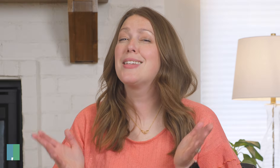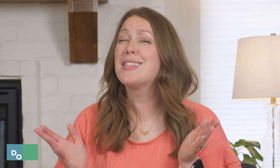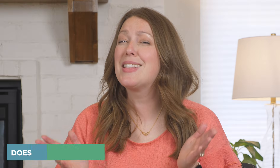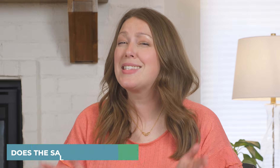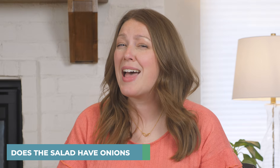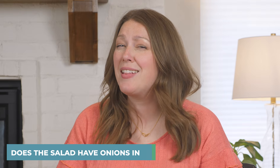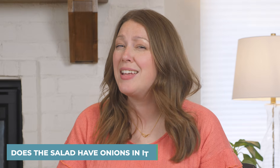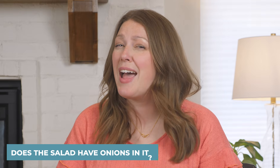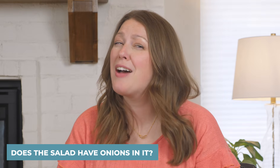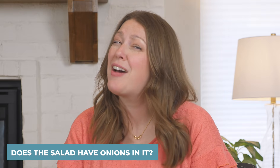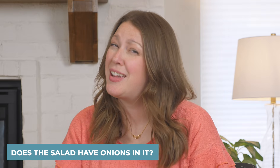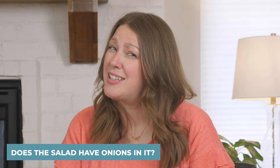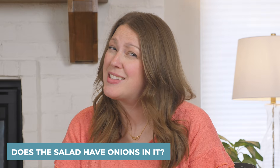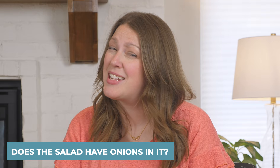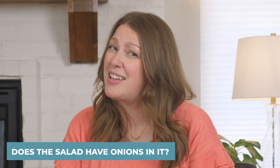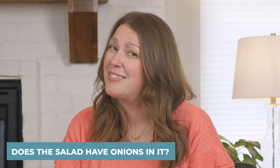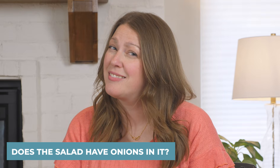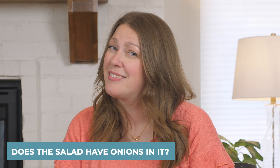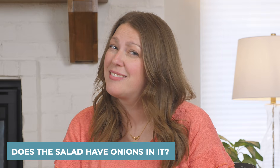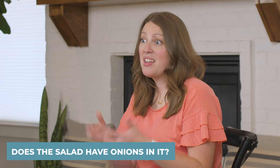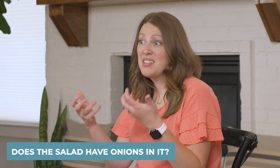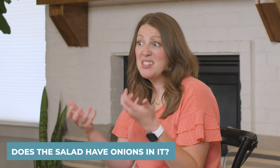Does the salad have onions in it?